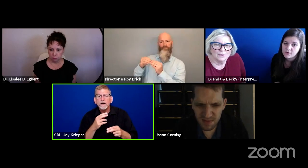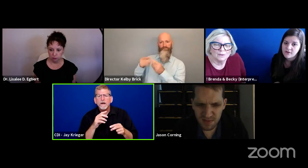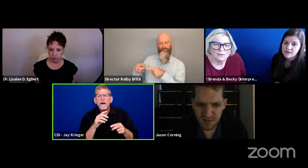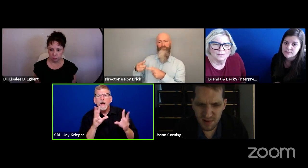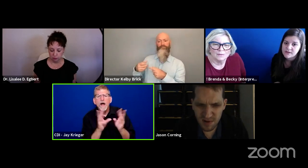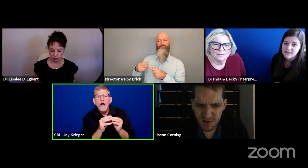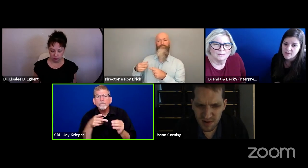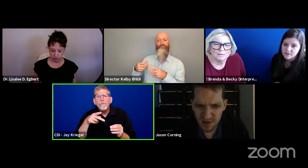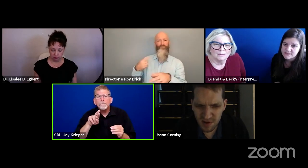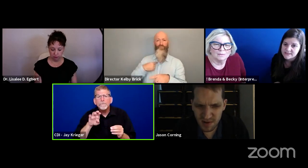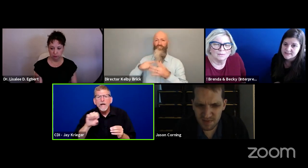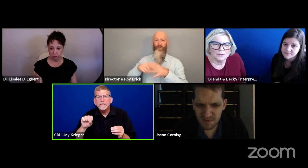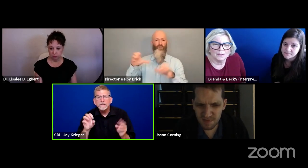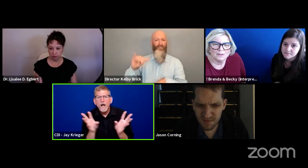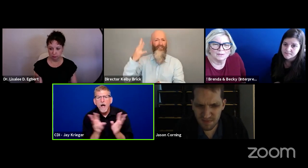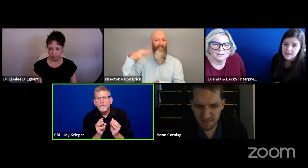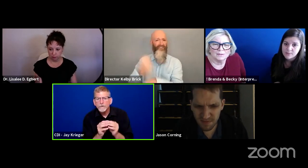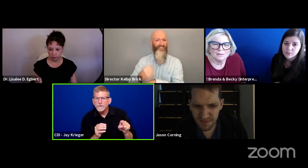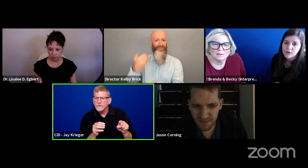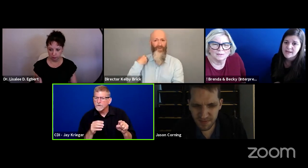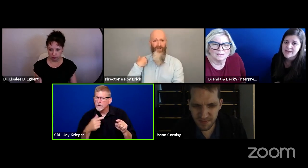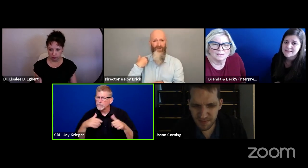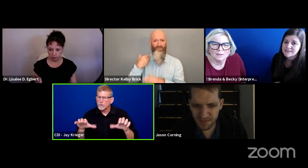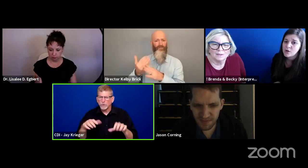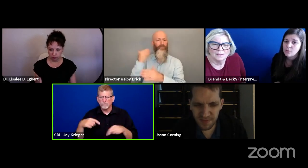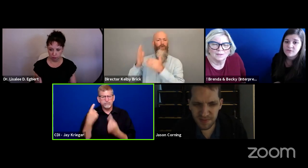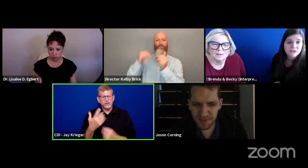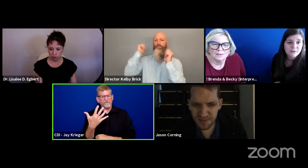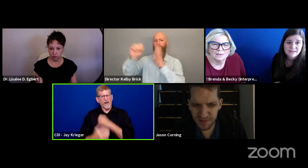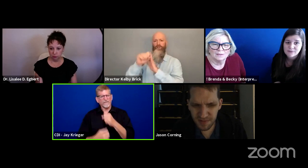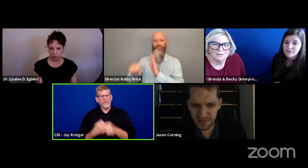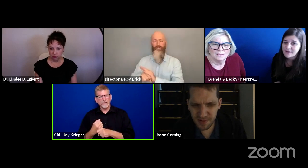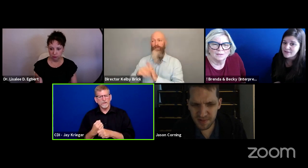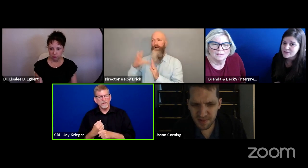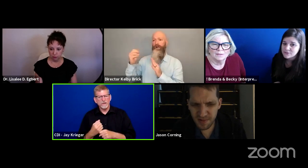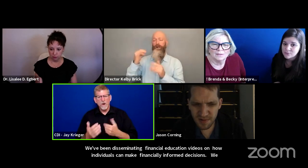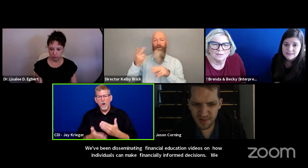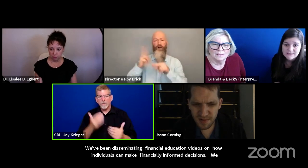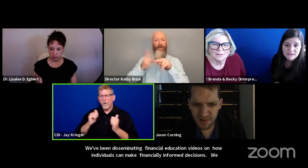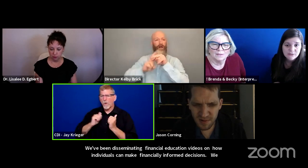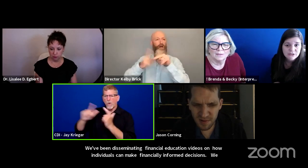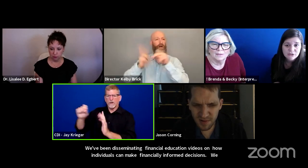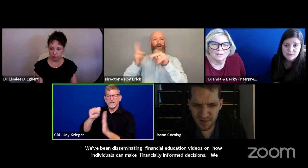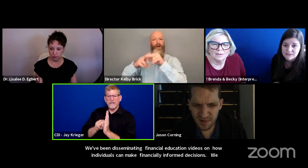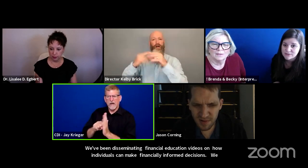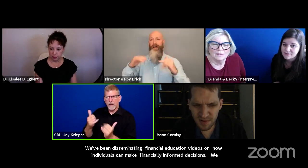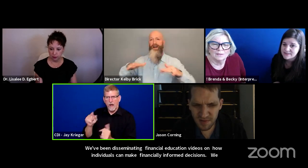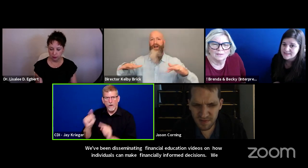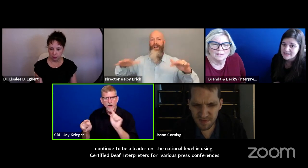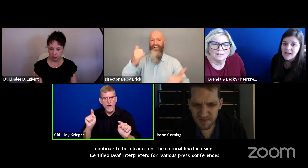for various press conferences and broadcasts. We've been doing this for 5 years. We're continuing to do this throughout the state.